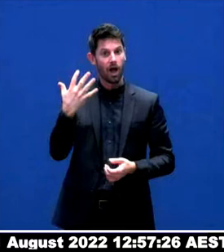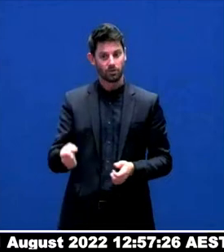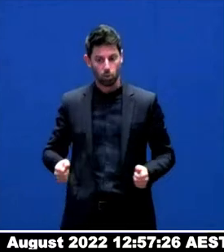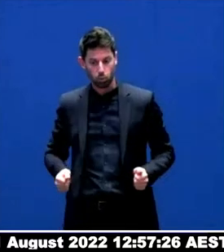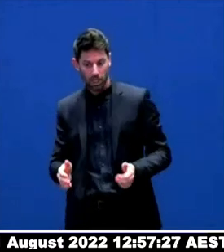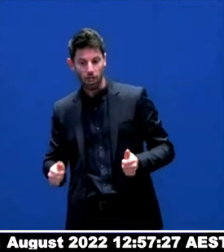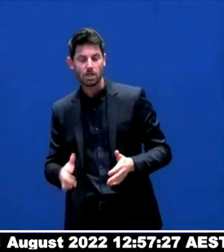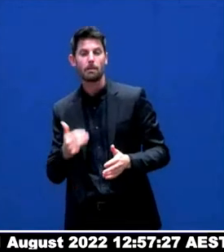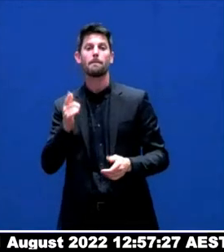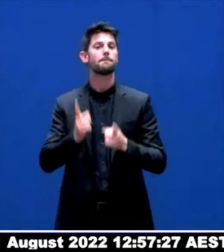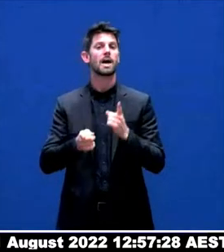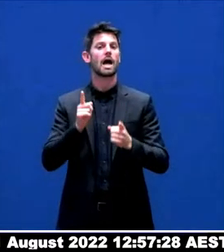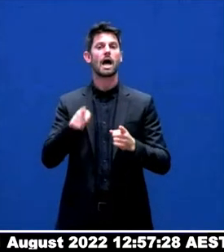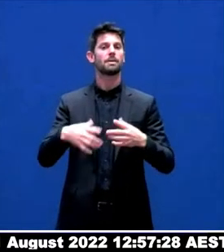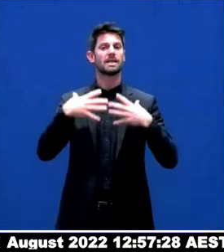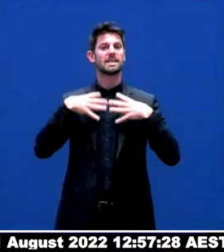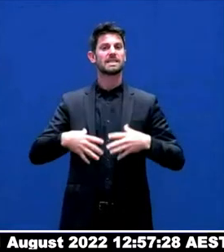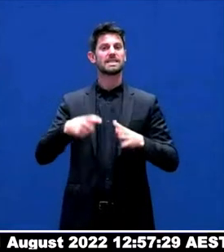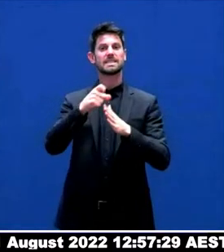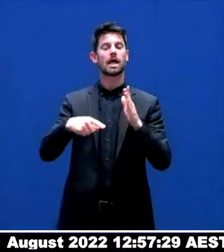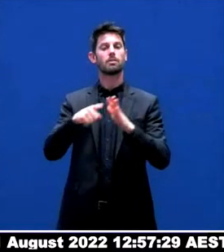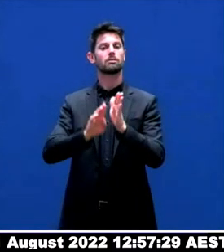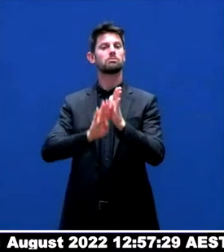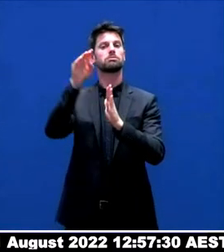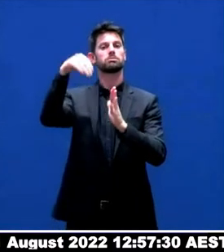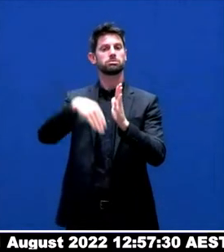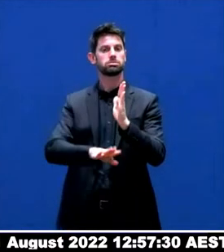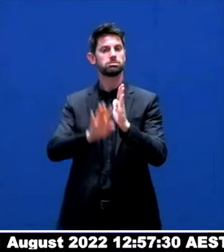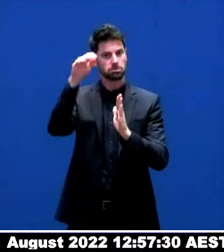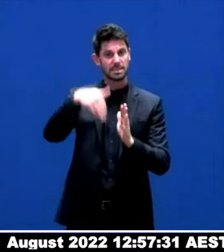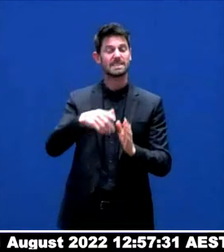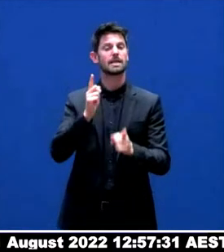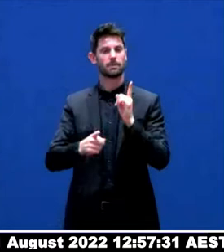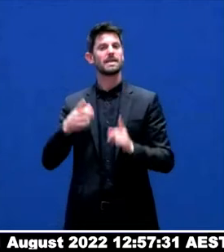deteriorates and they do need a wheelchair, and that means that there's a difficulty